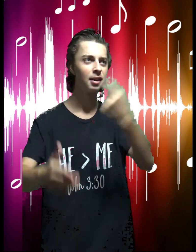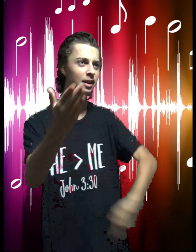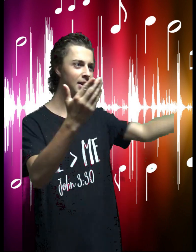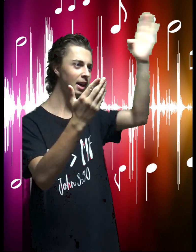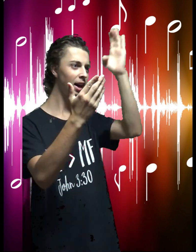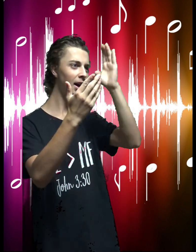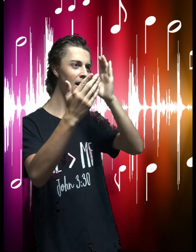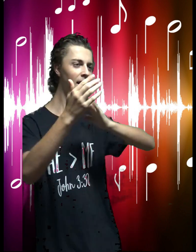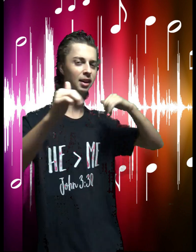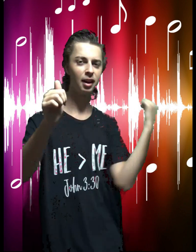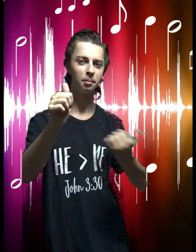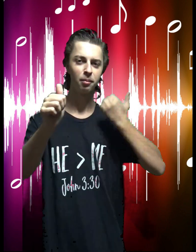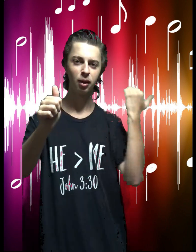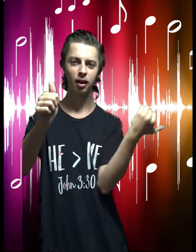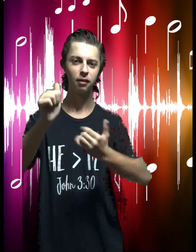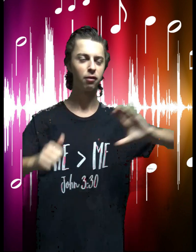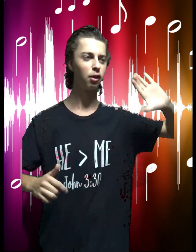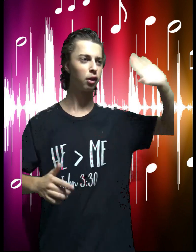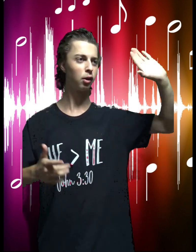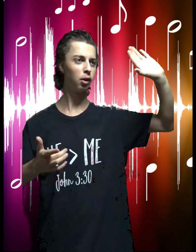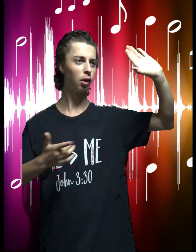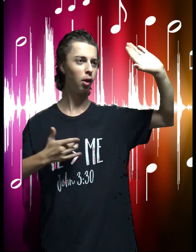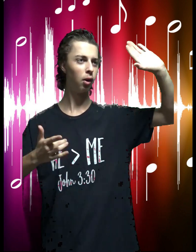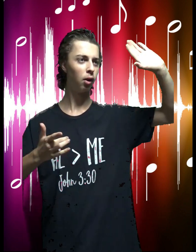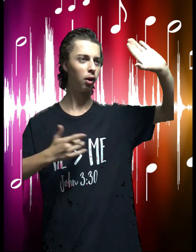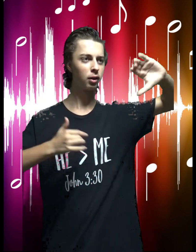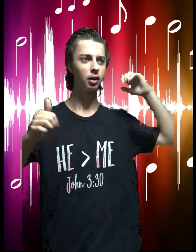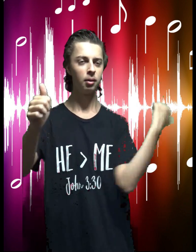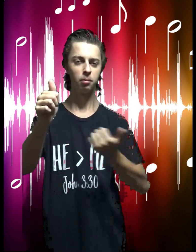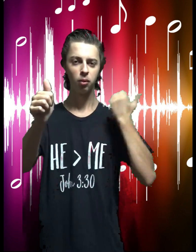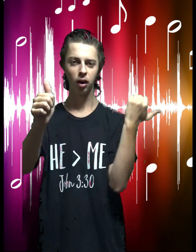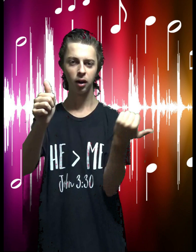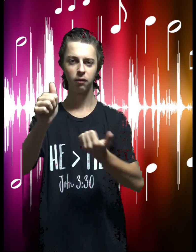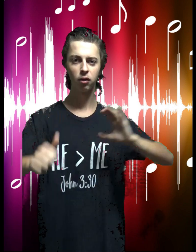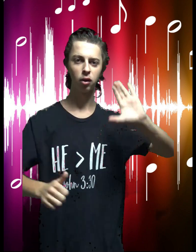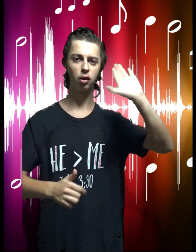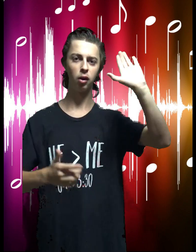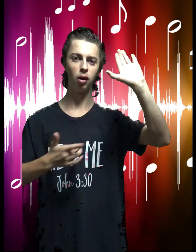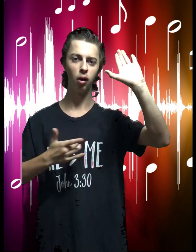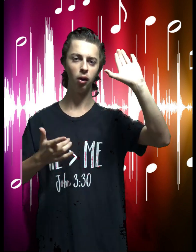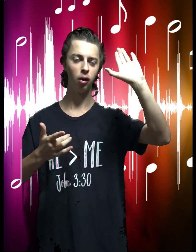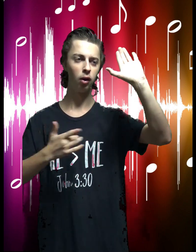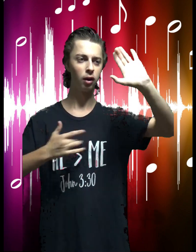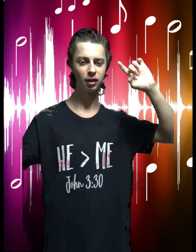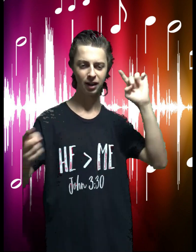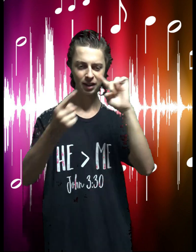God, I'm running for Your heart I'm running for Your heart